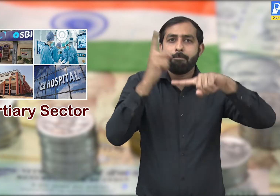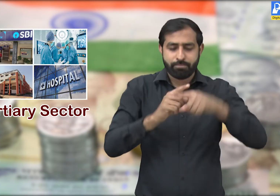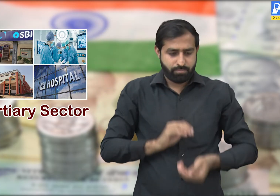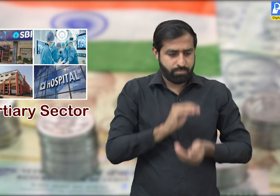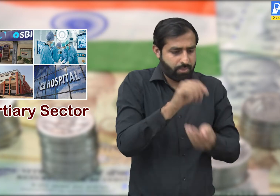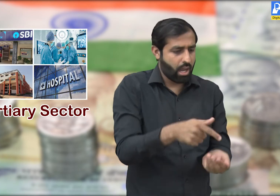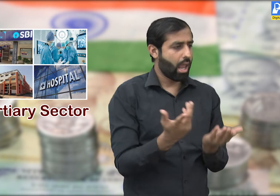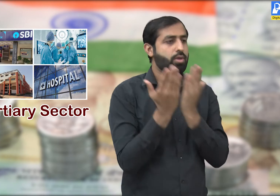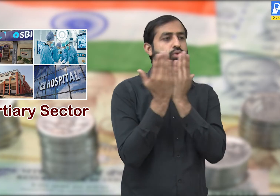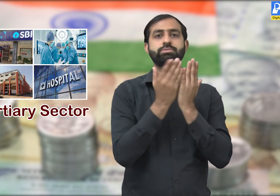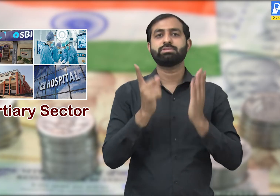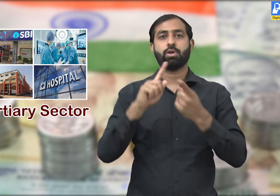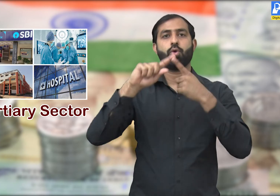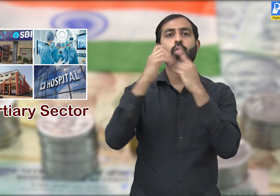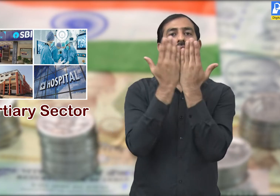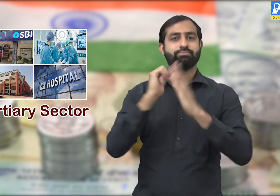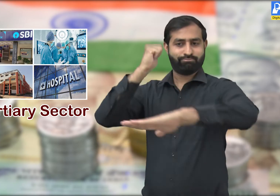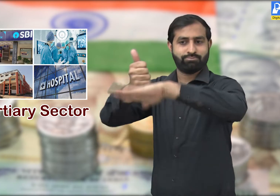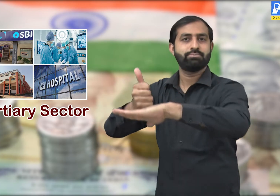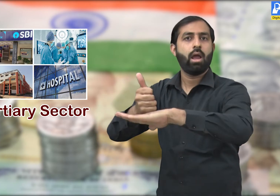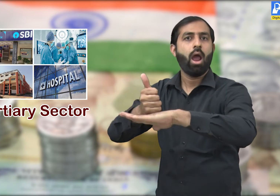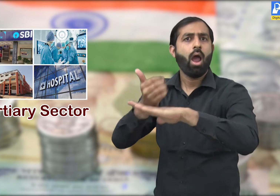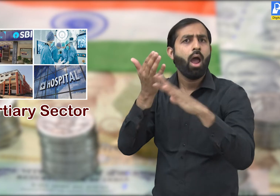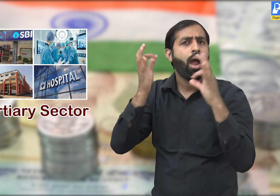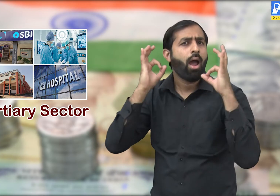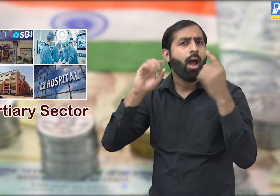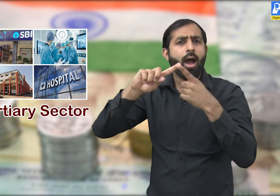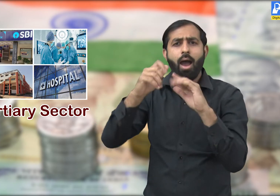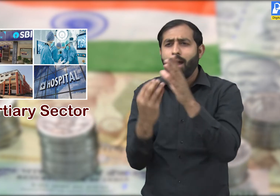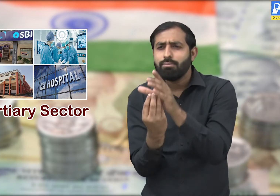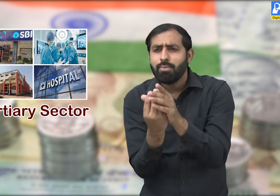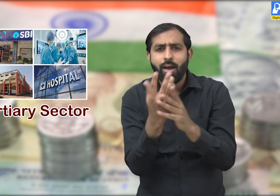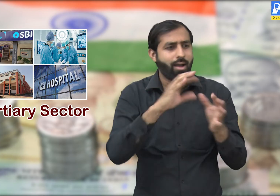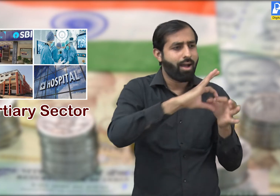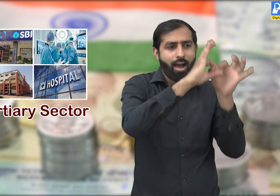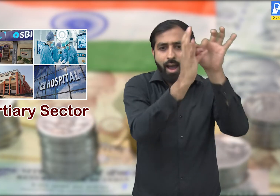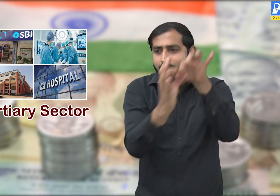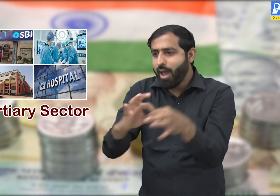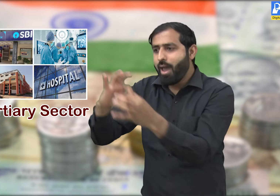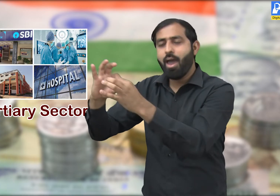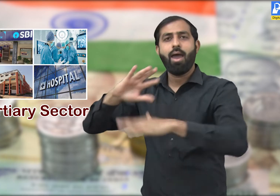Hence clinics, hospitals and medical centers are set we need schools for the children